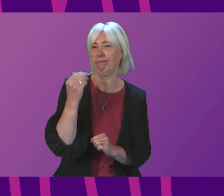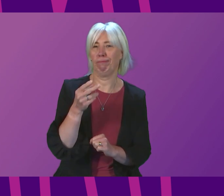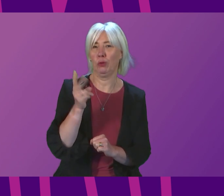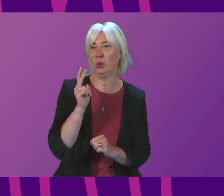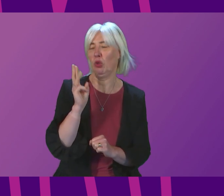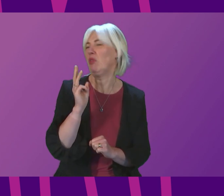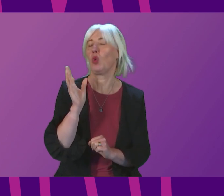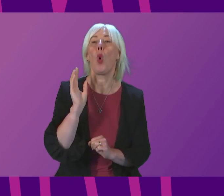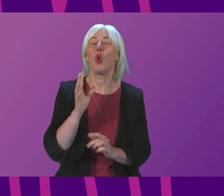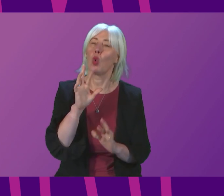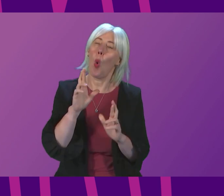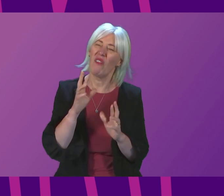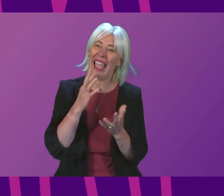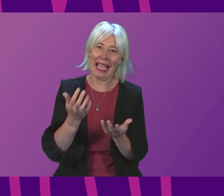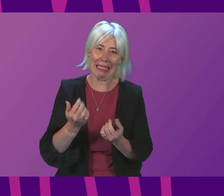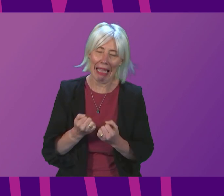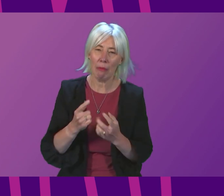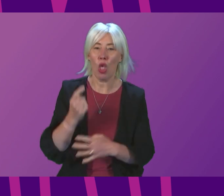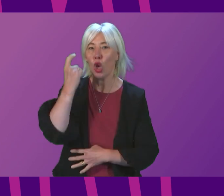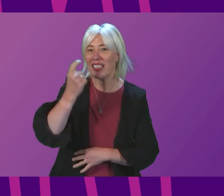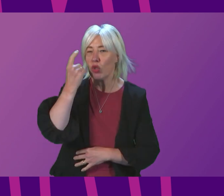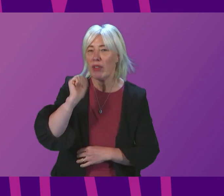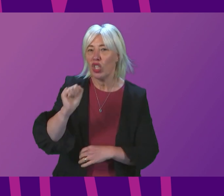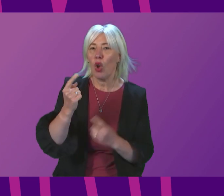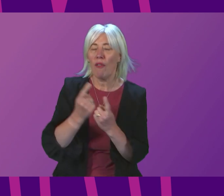I hope that she accepts that consideration of those issues is still under way.